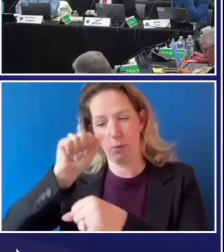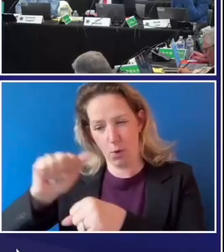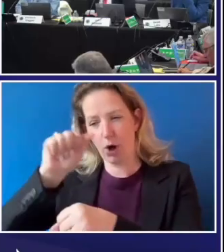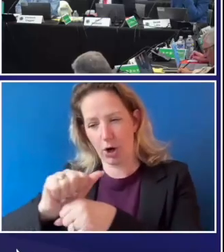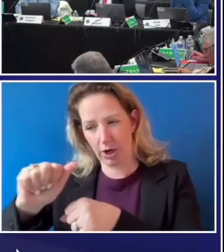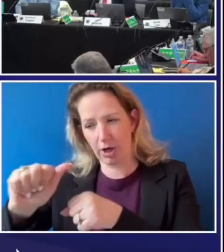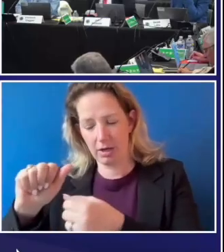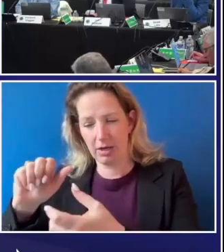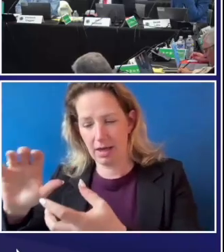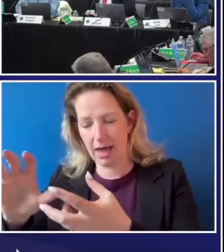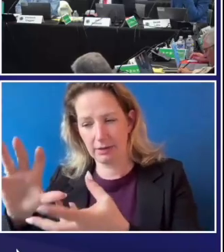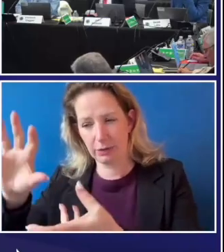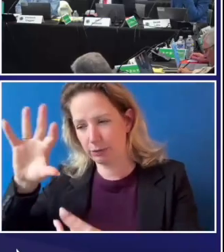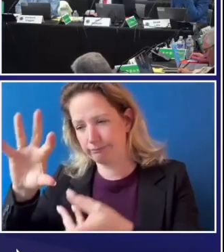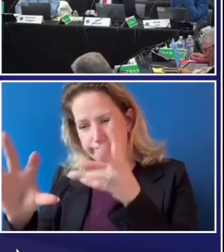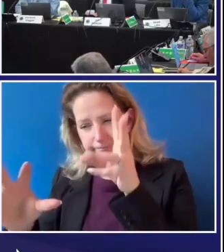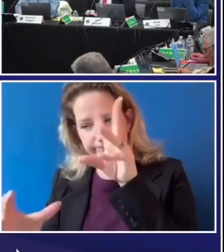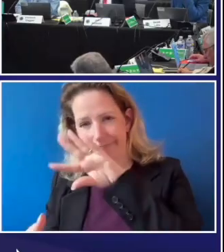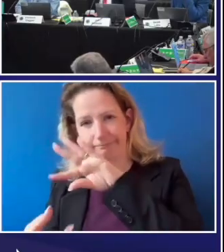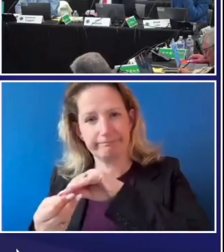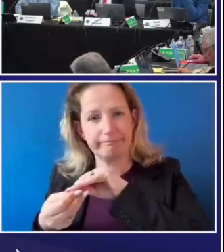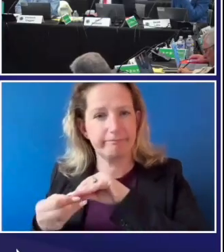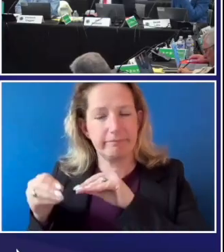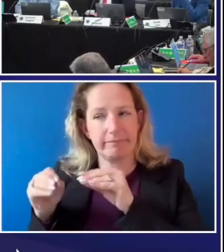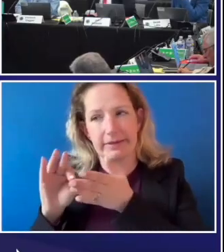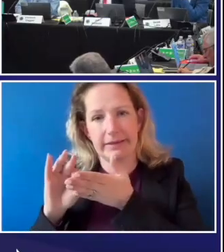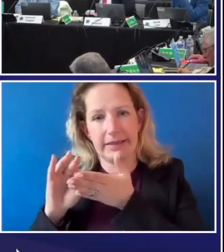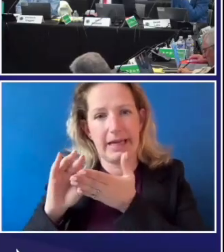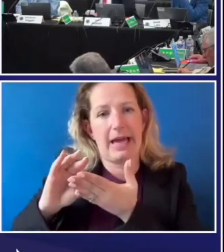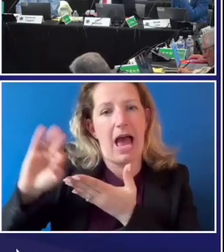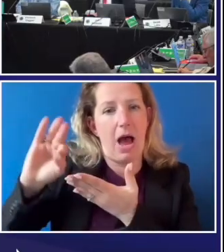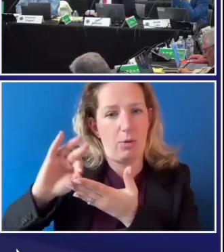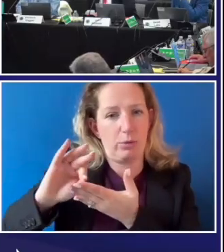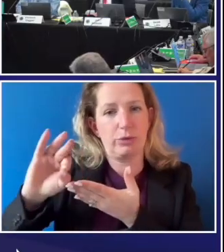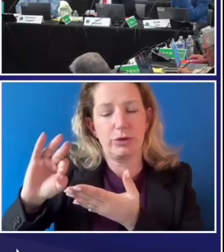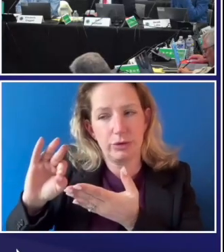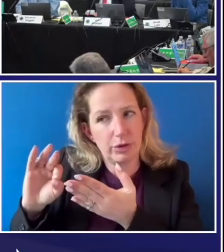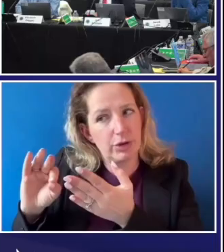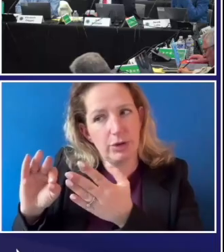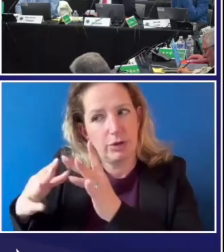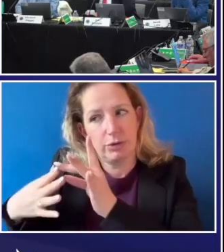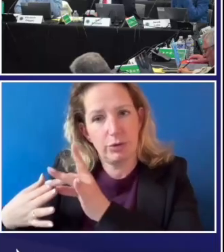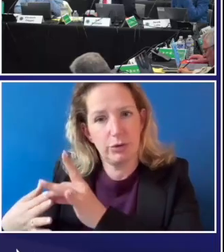um, a, um, another, um, credential at the institution had to be stackable.